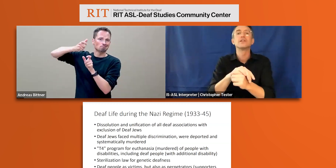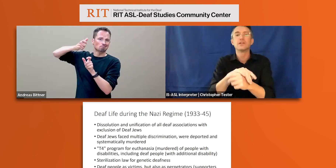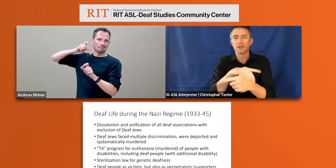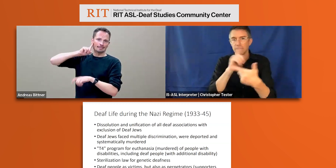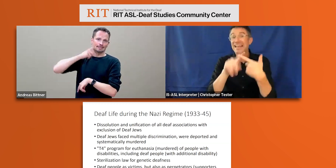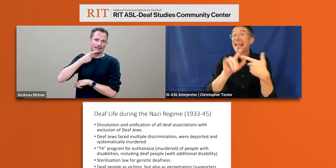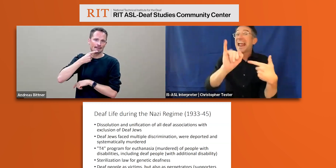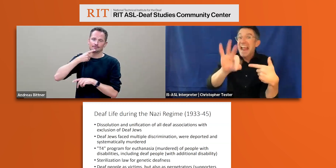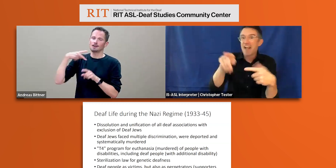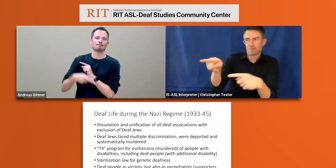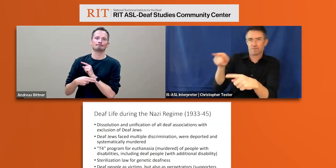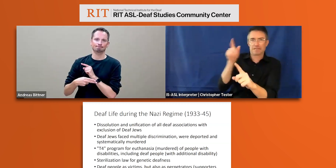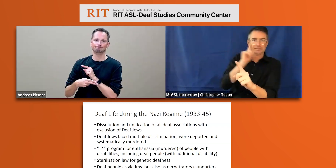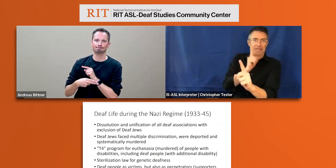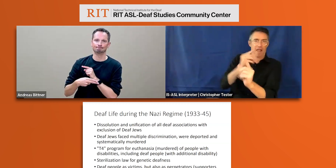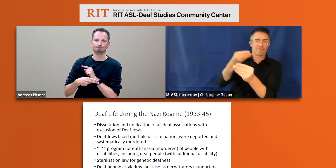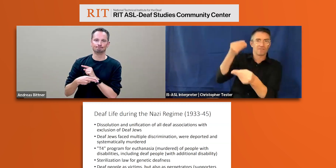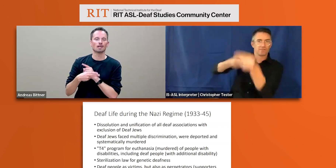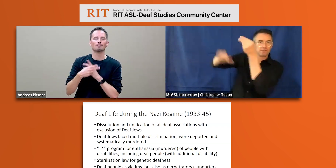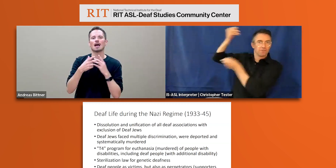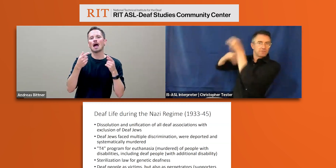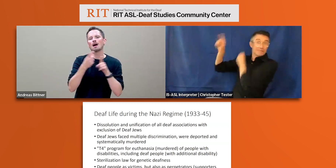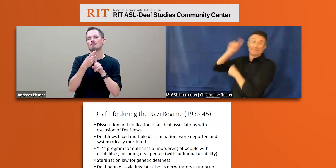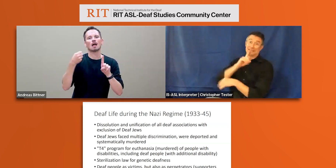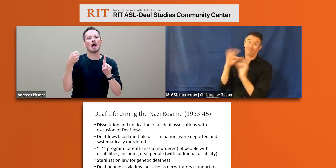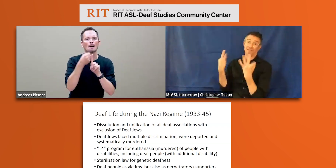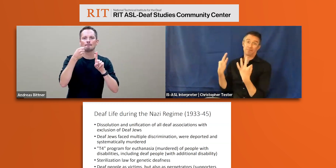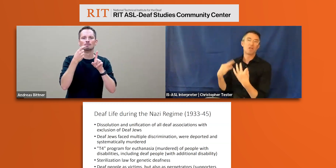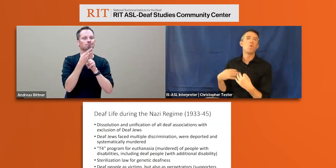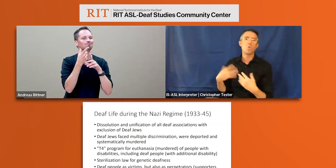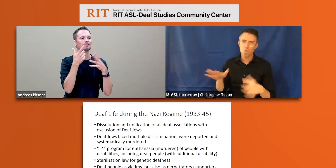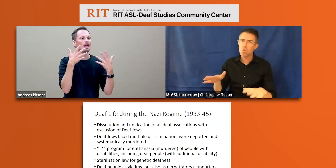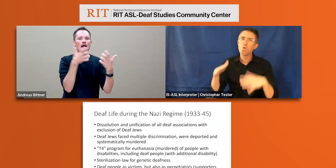that caused the deafness, people would be sterilized.